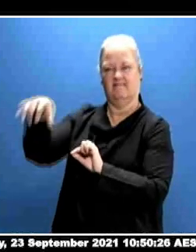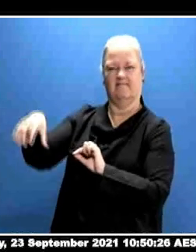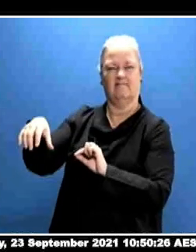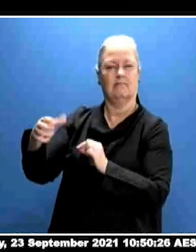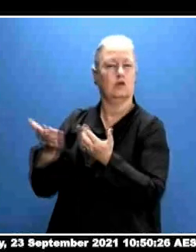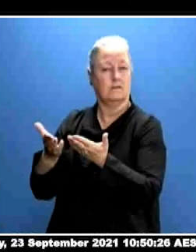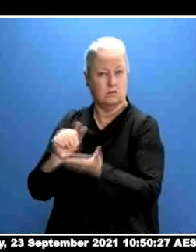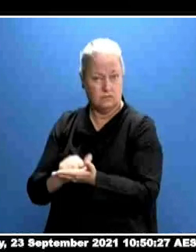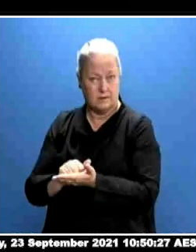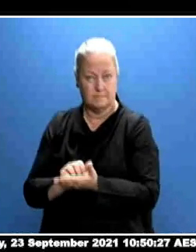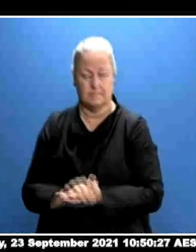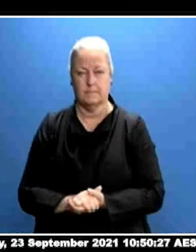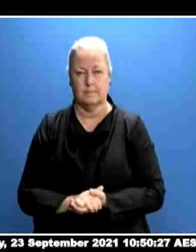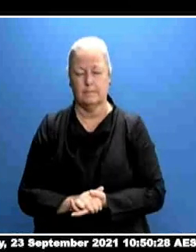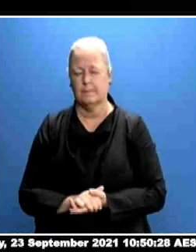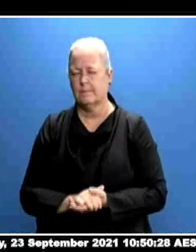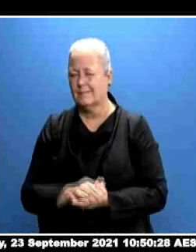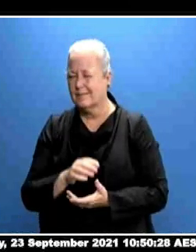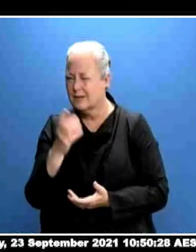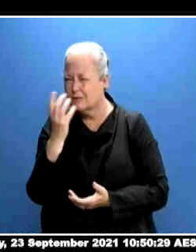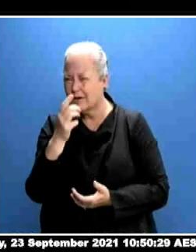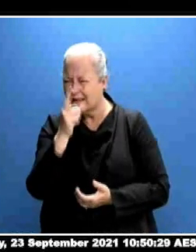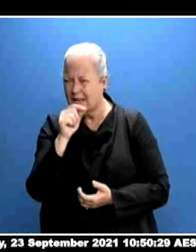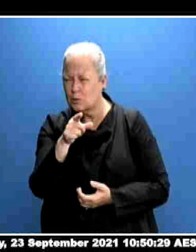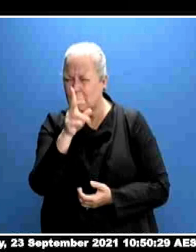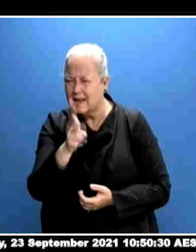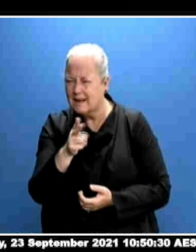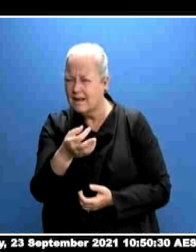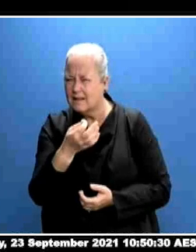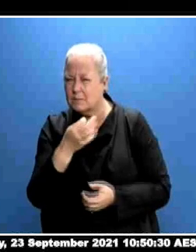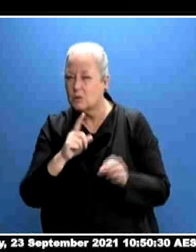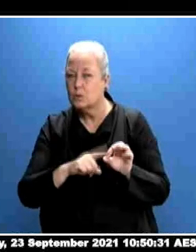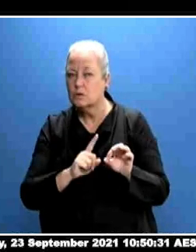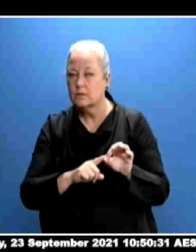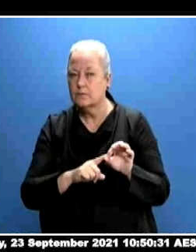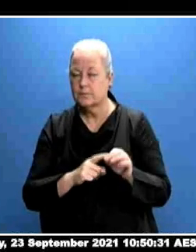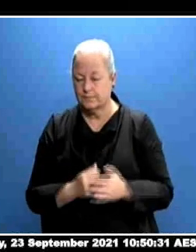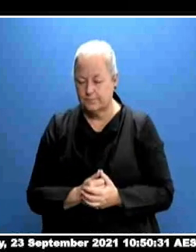Sorry, can you repeat that question? Yes, so what I was drawing your attention to